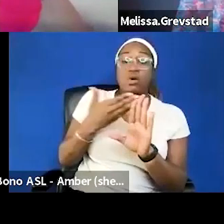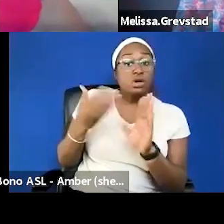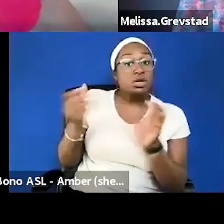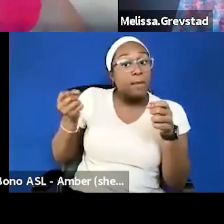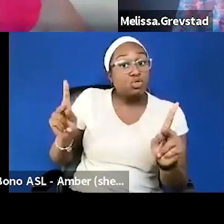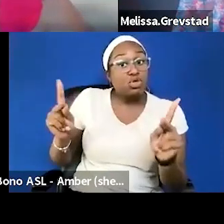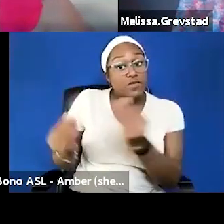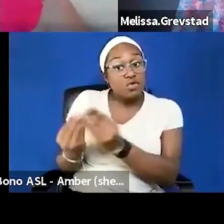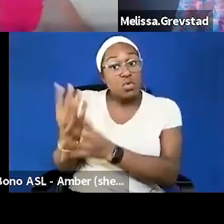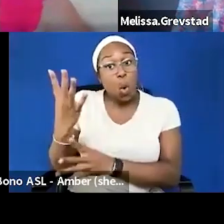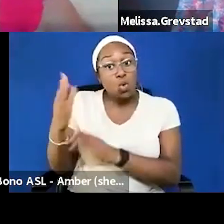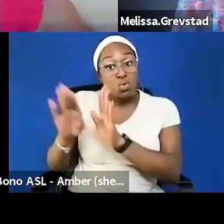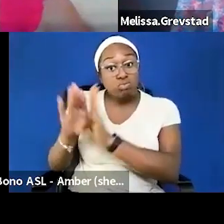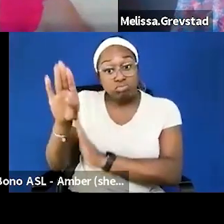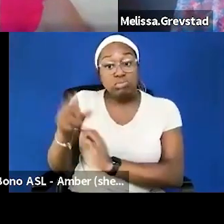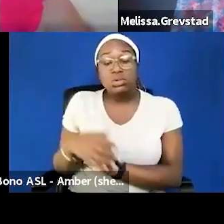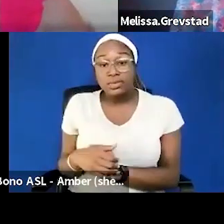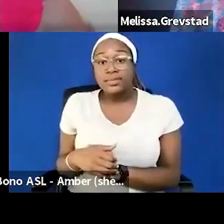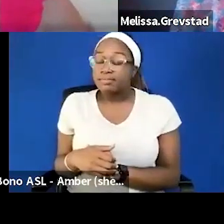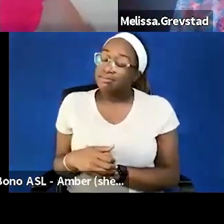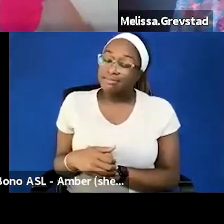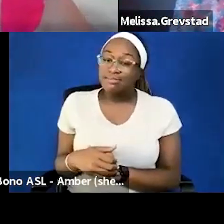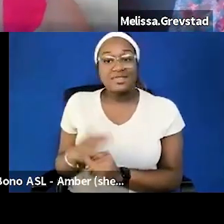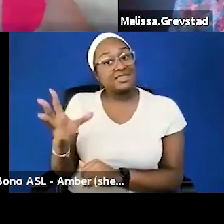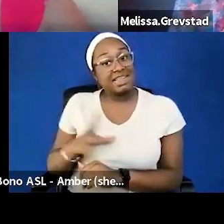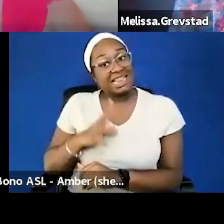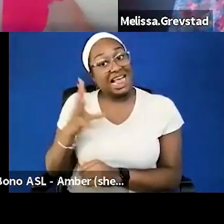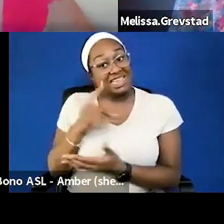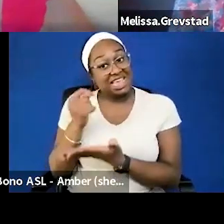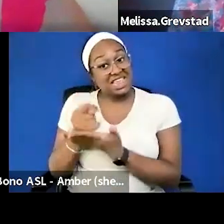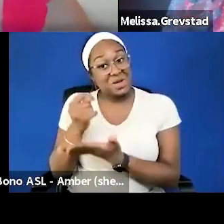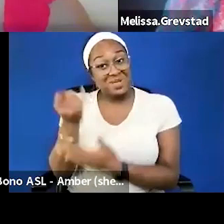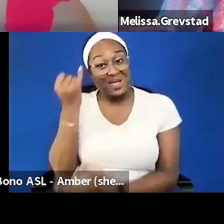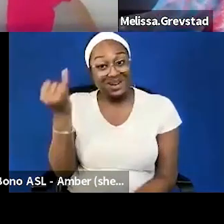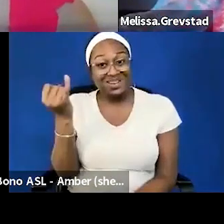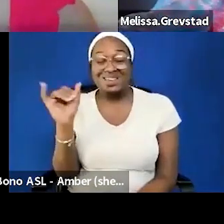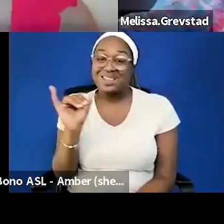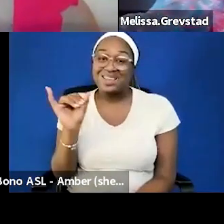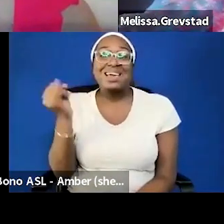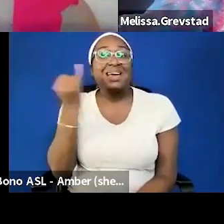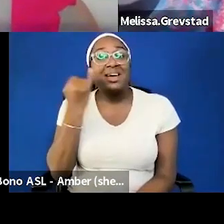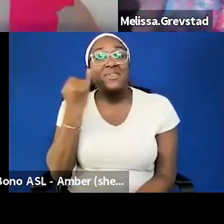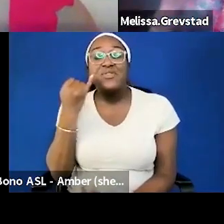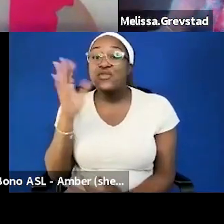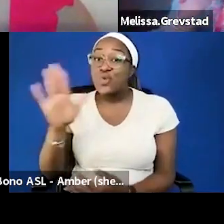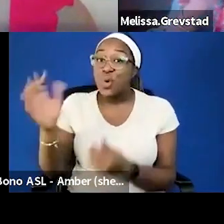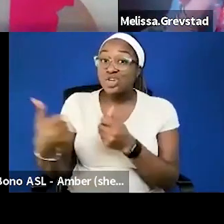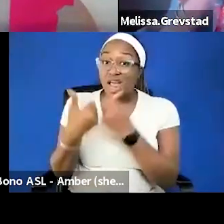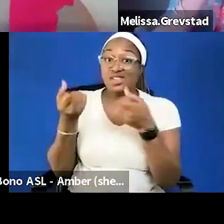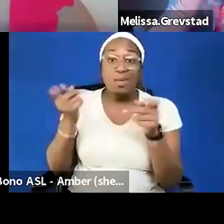This is like a very classic therapist idea, which is that if you are being challenged, that's an opportunity for growth, right?